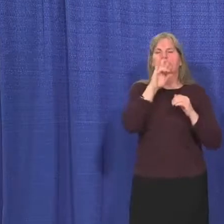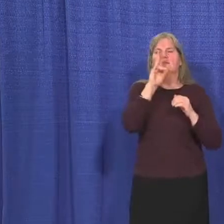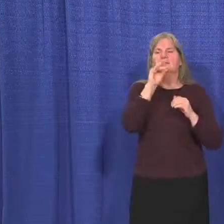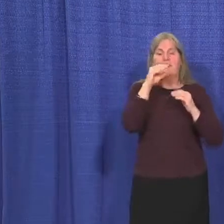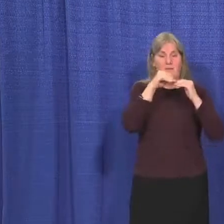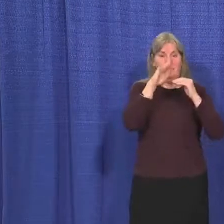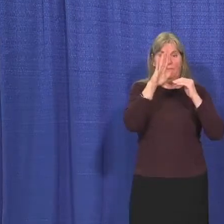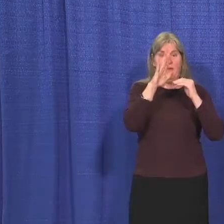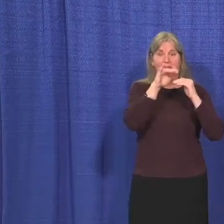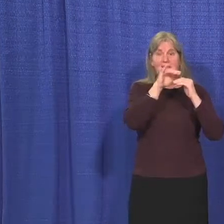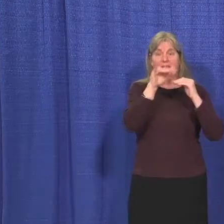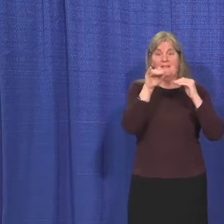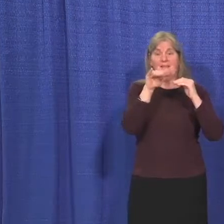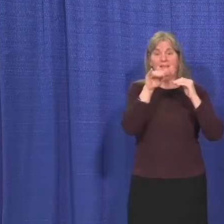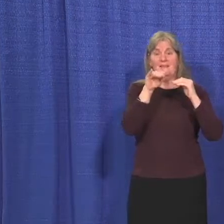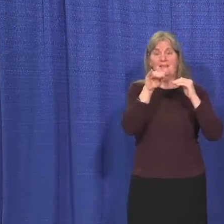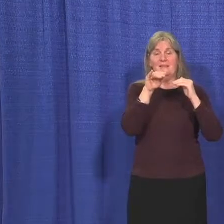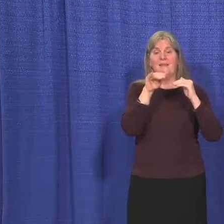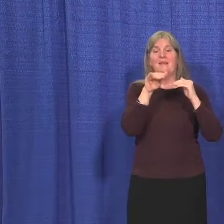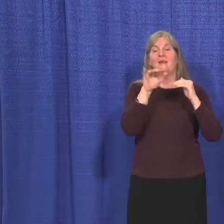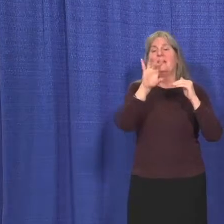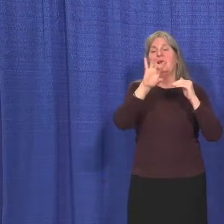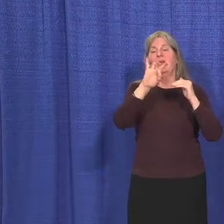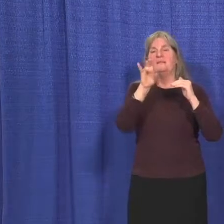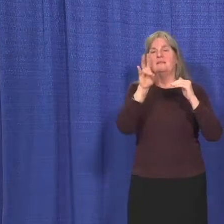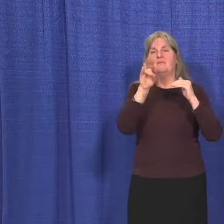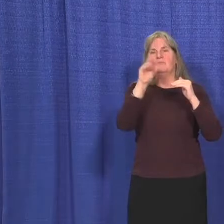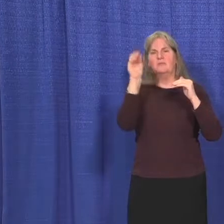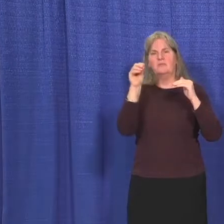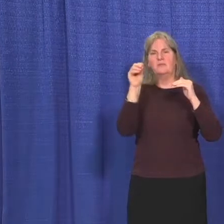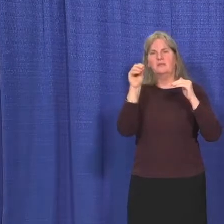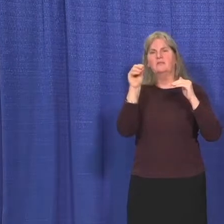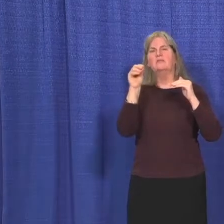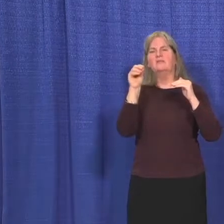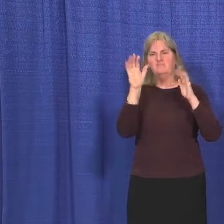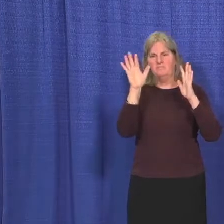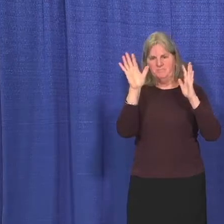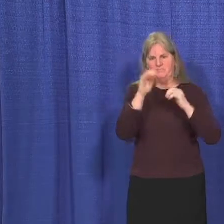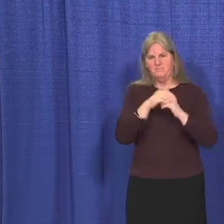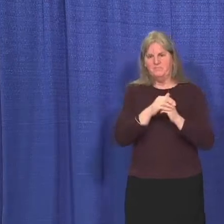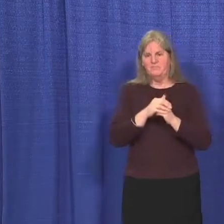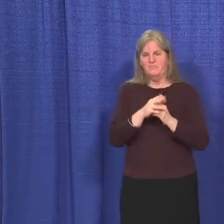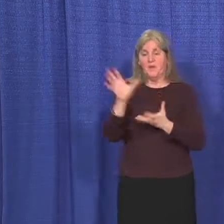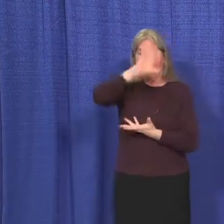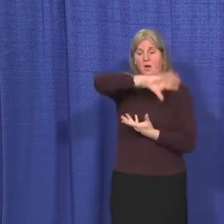And in the 70 plus, staying at 87 percent.